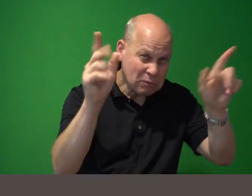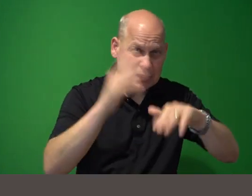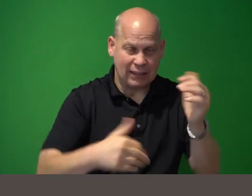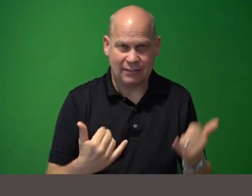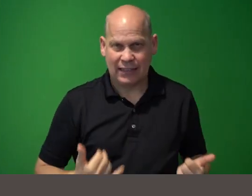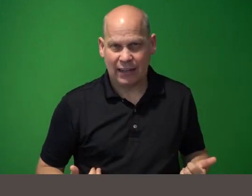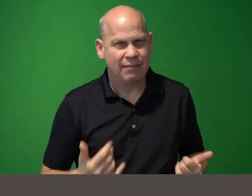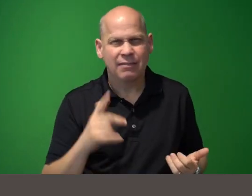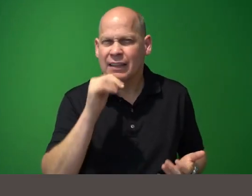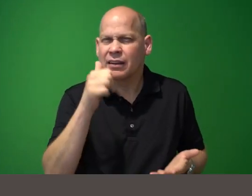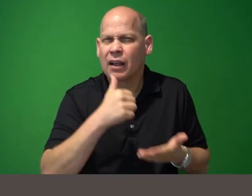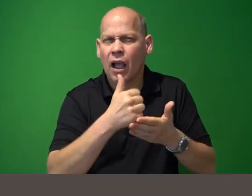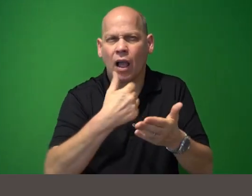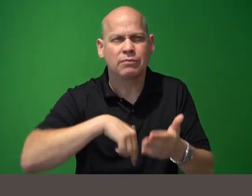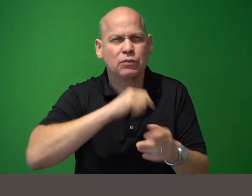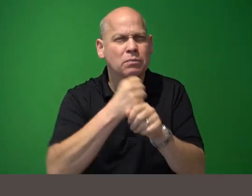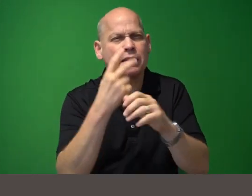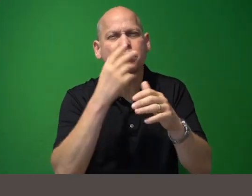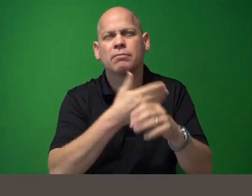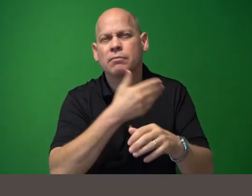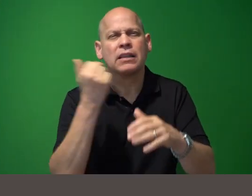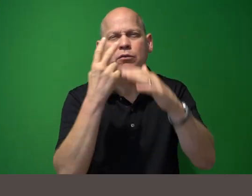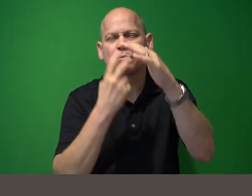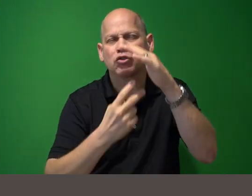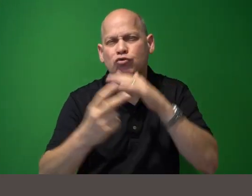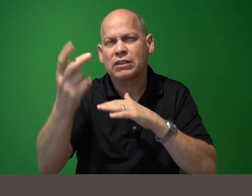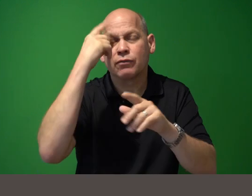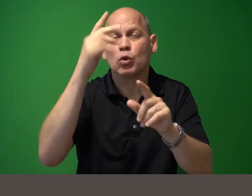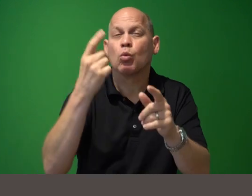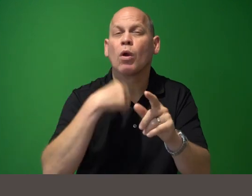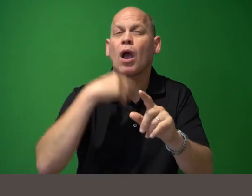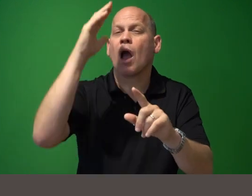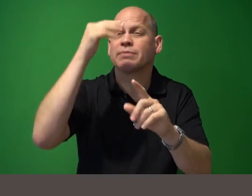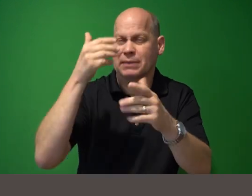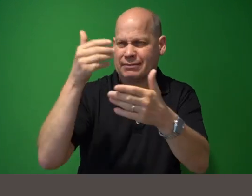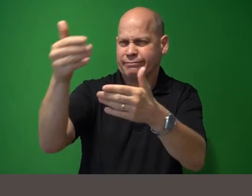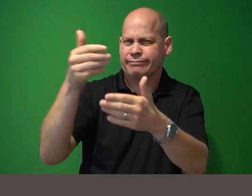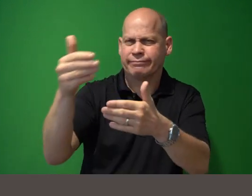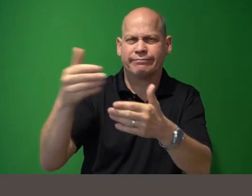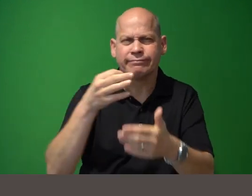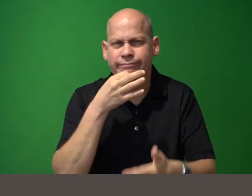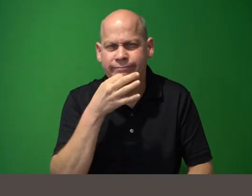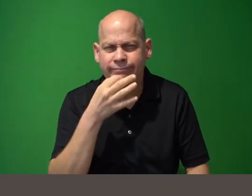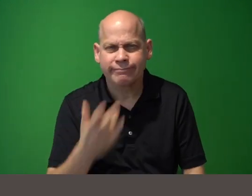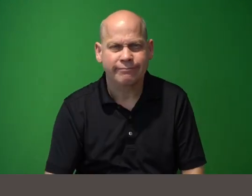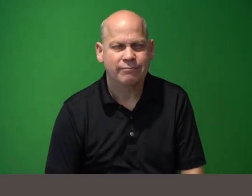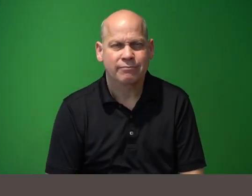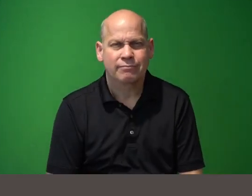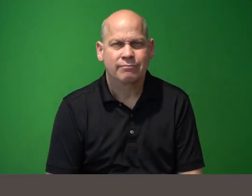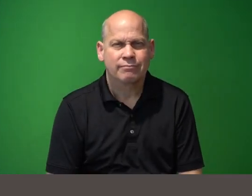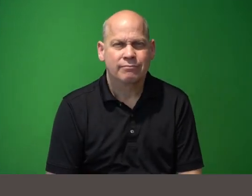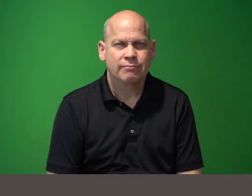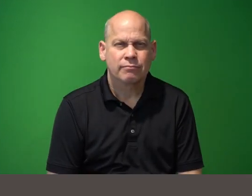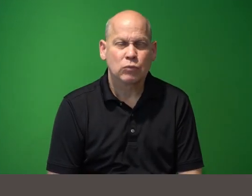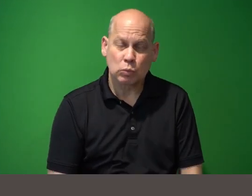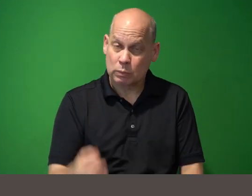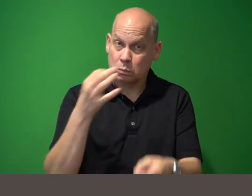and that doesn't help us to make predictions for what we can expect in the near future. So what can we do instead?